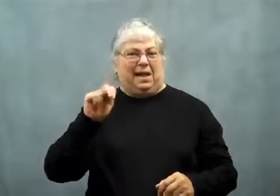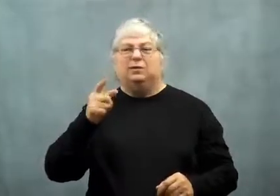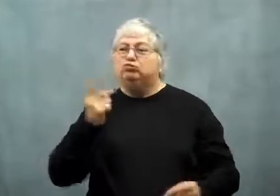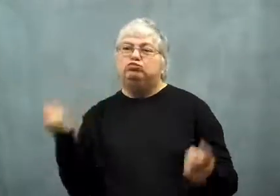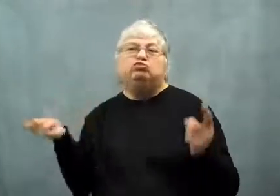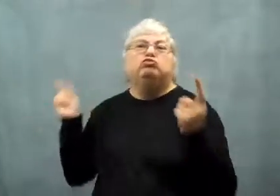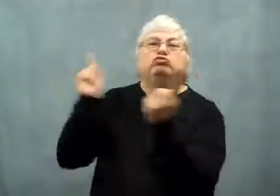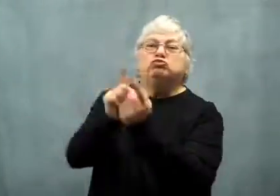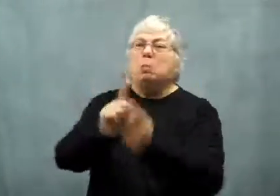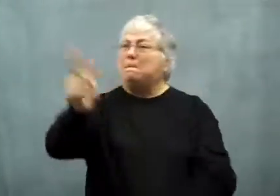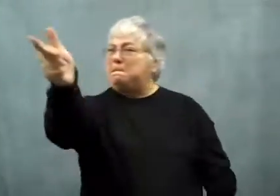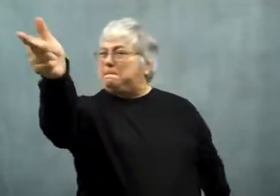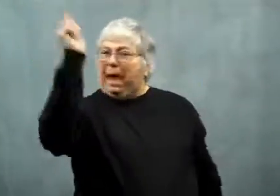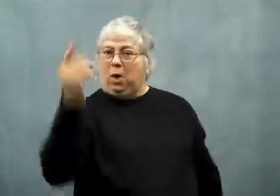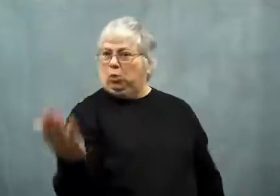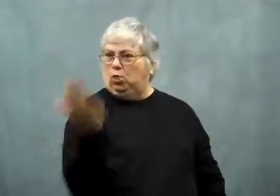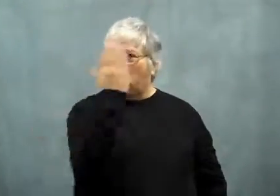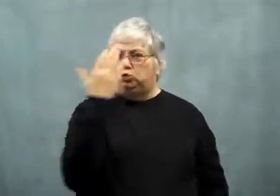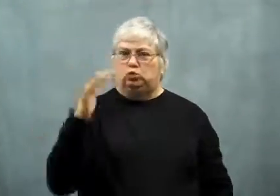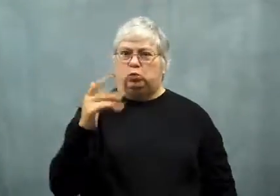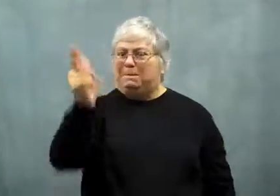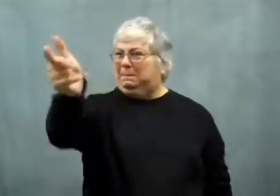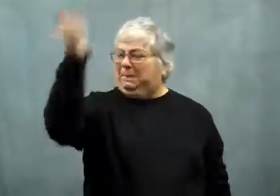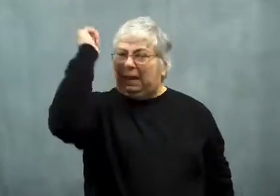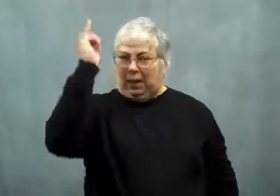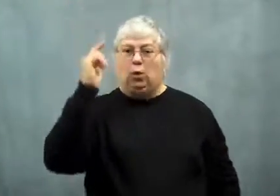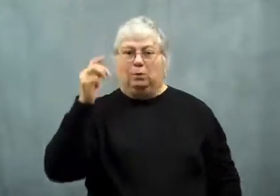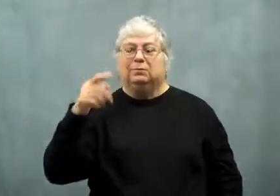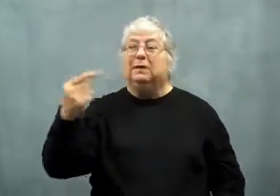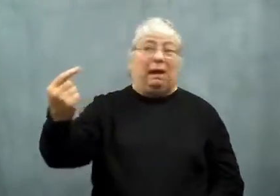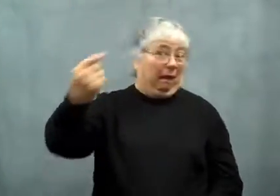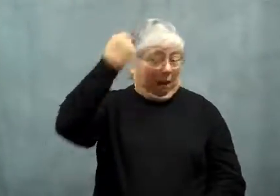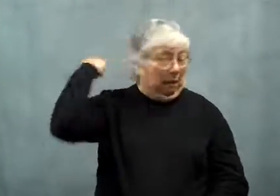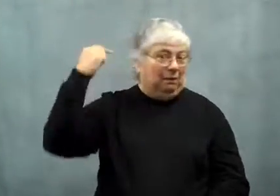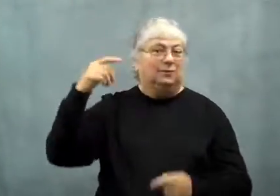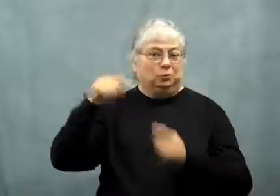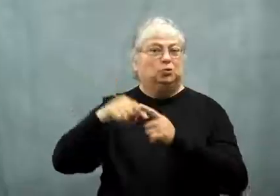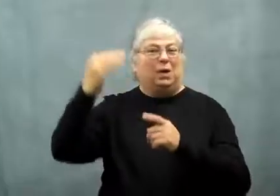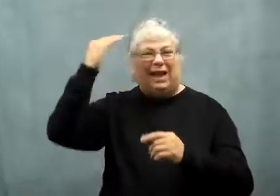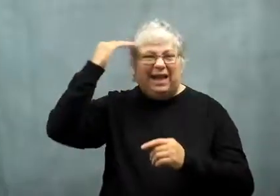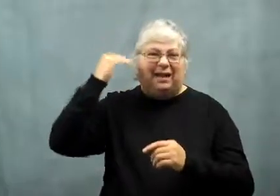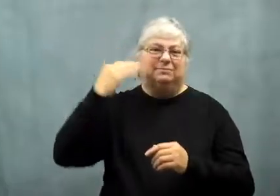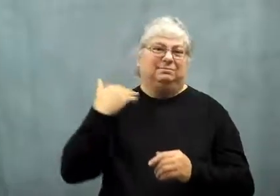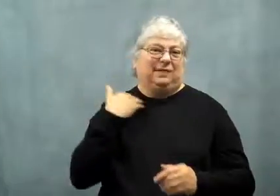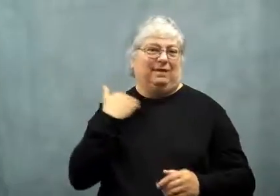approached the bus and shot her at point blank range.